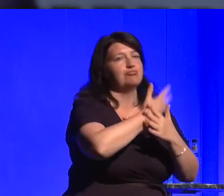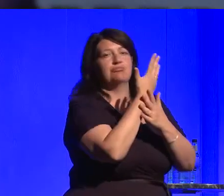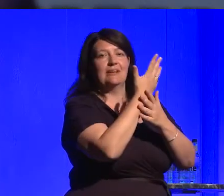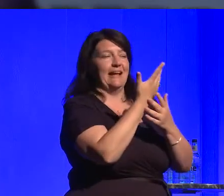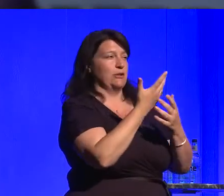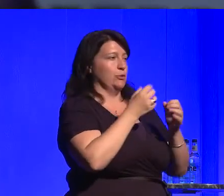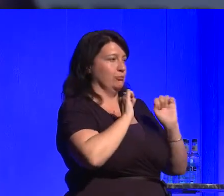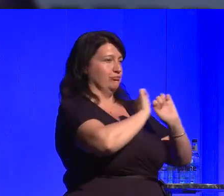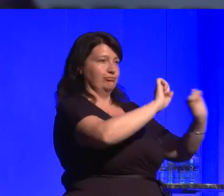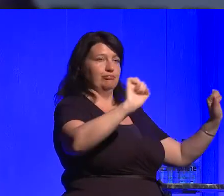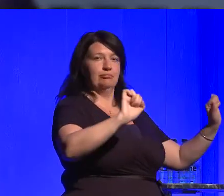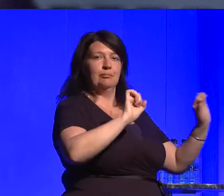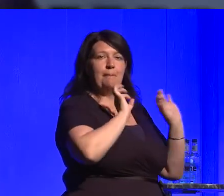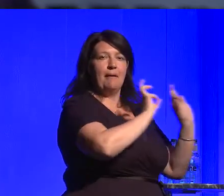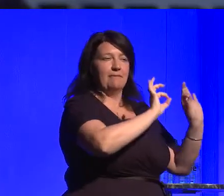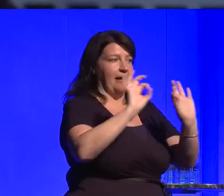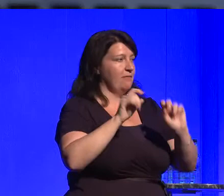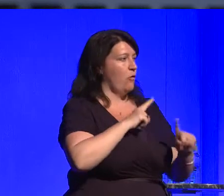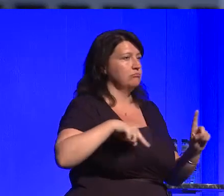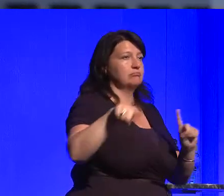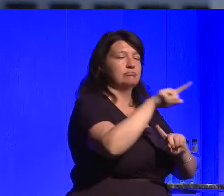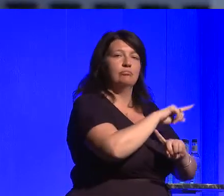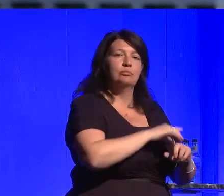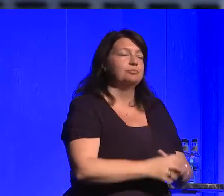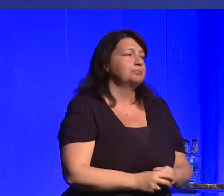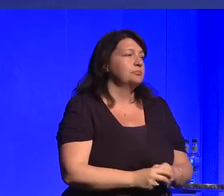This is not going to lead to a quiet life.